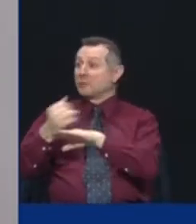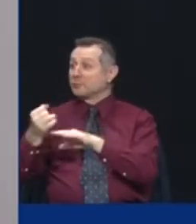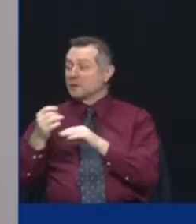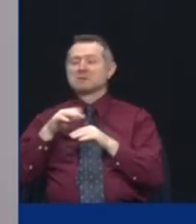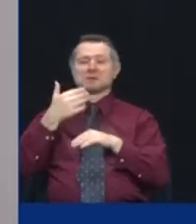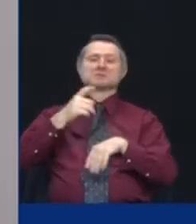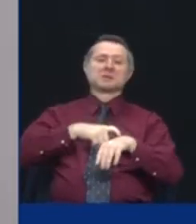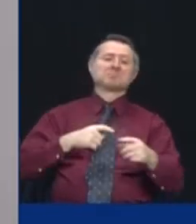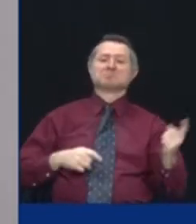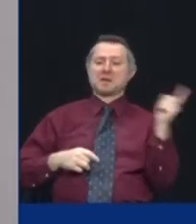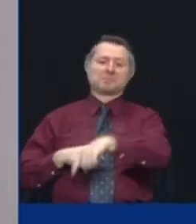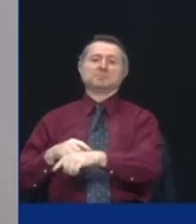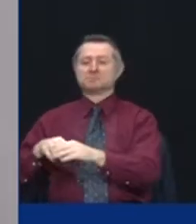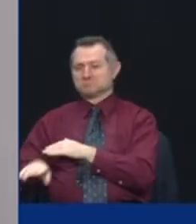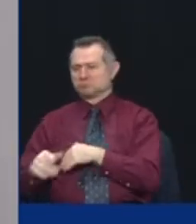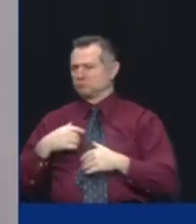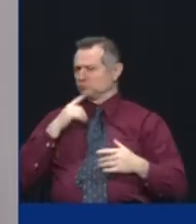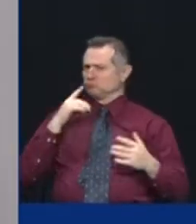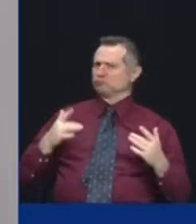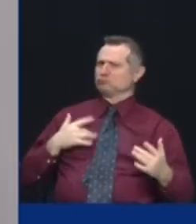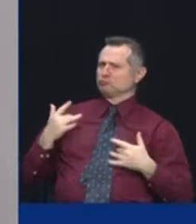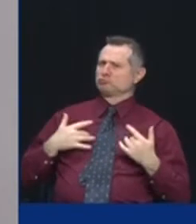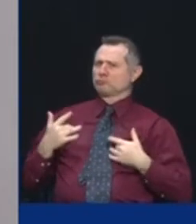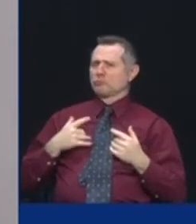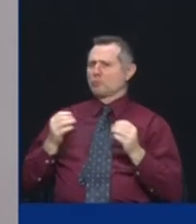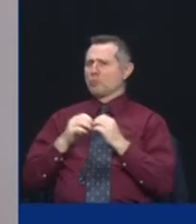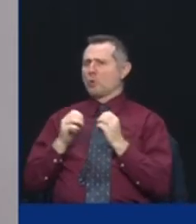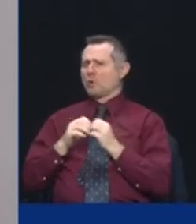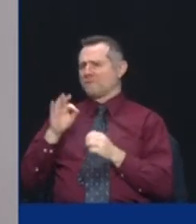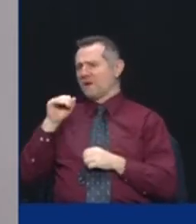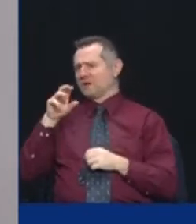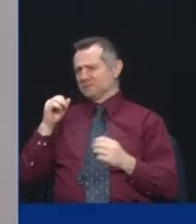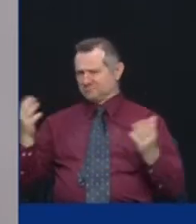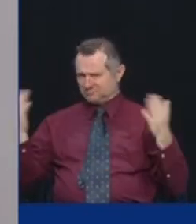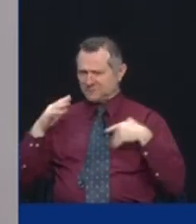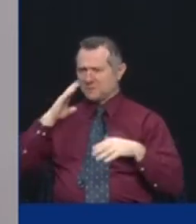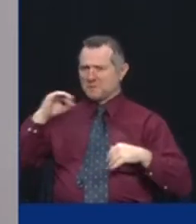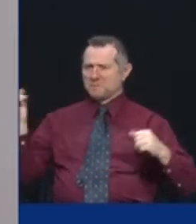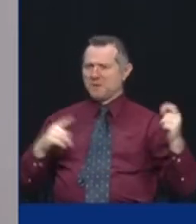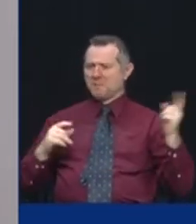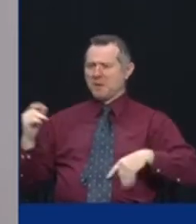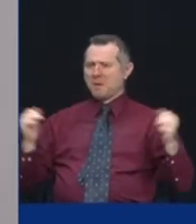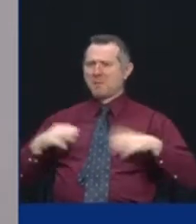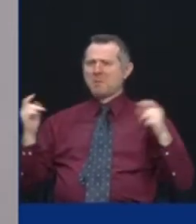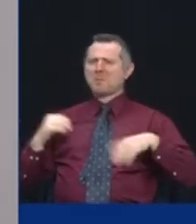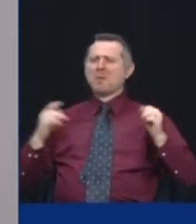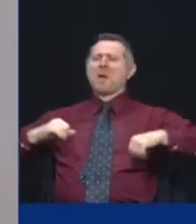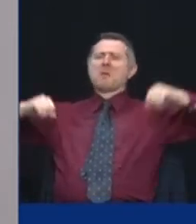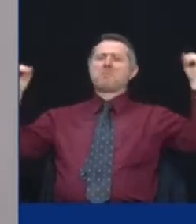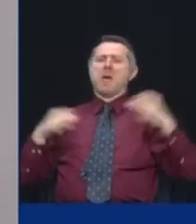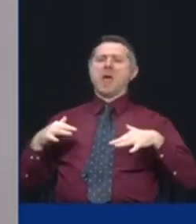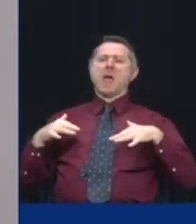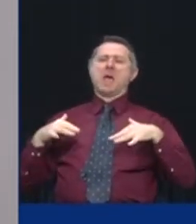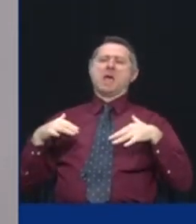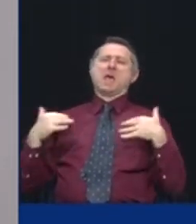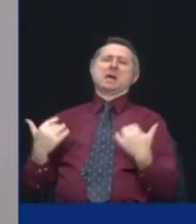TO THE GAME OF YOUR CHOICE. SO WE'RE ALL IN ON THIS. WE'RE EXCITED TO BE PART OF THIS. WE'RE EXCITED TO HAVE MORE AND